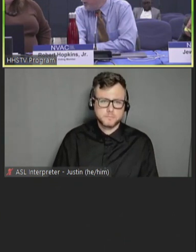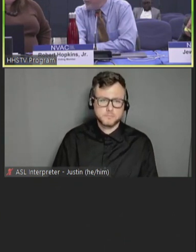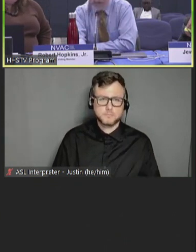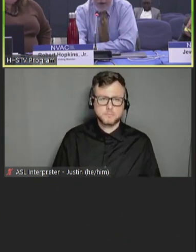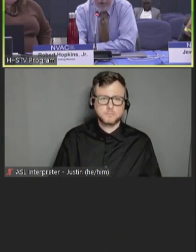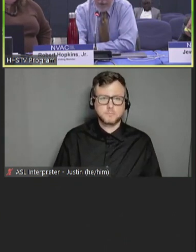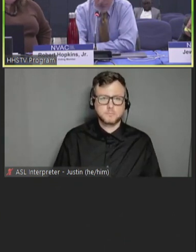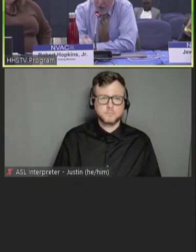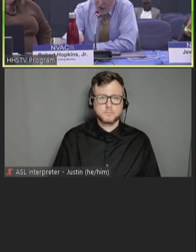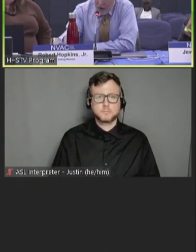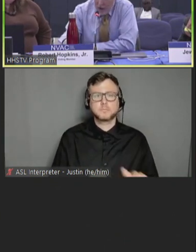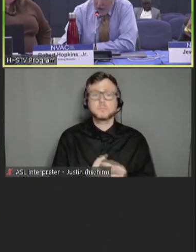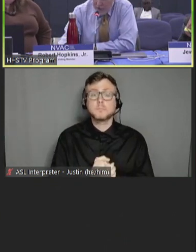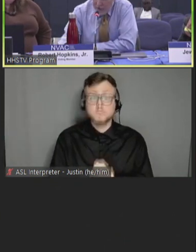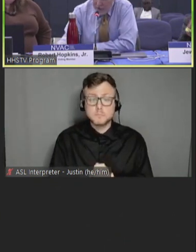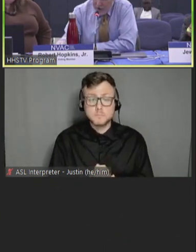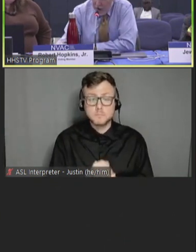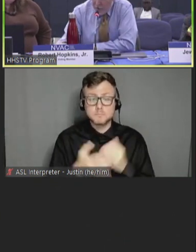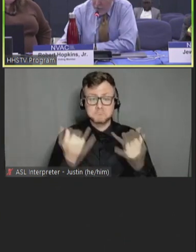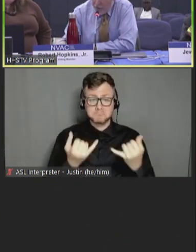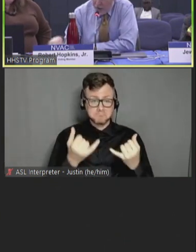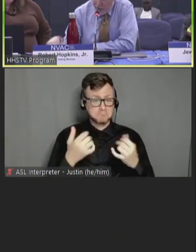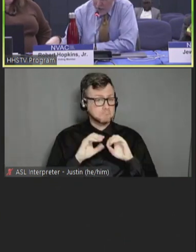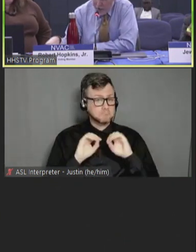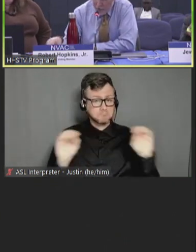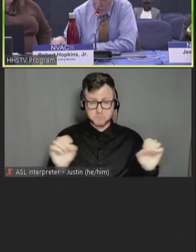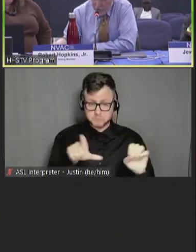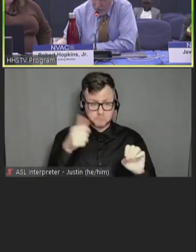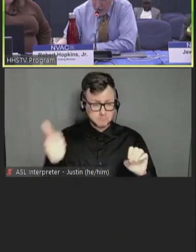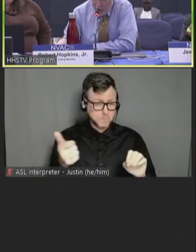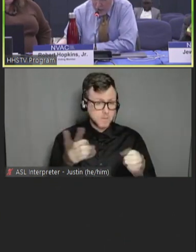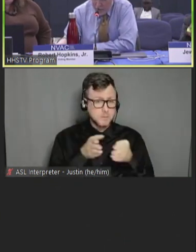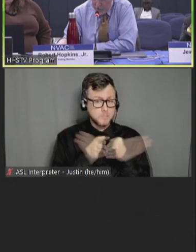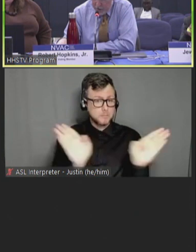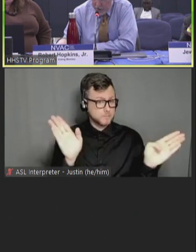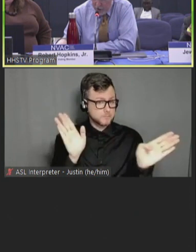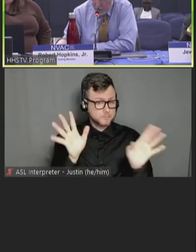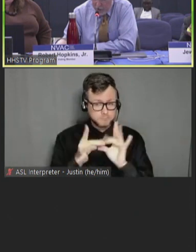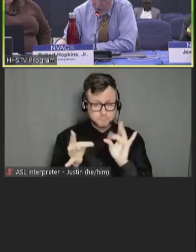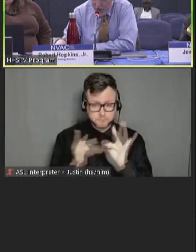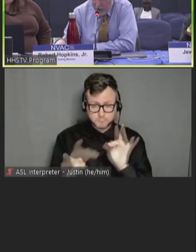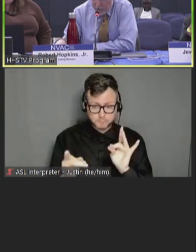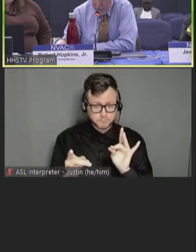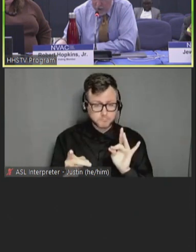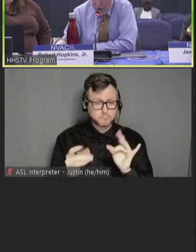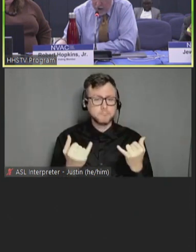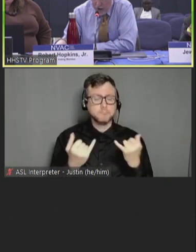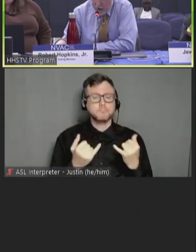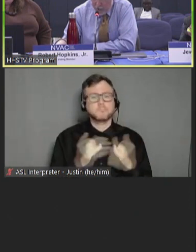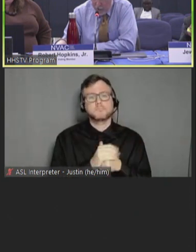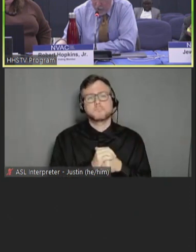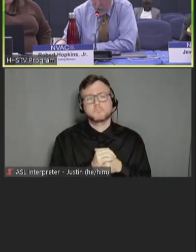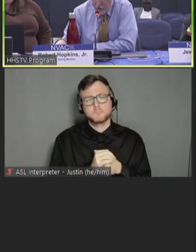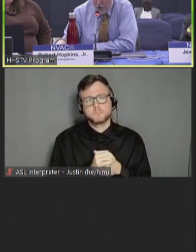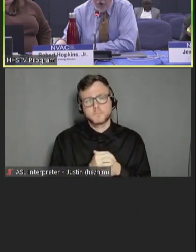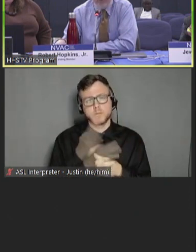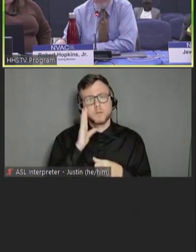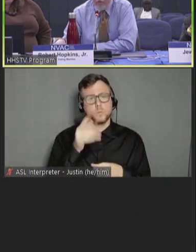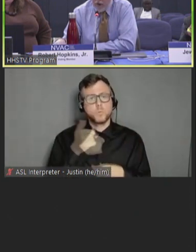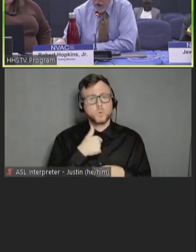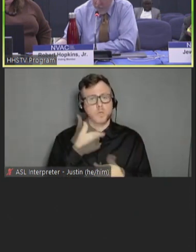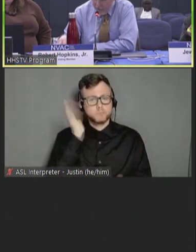At this time, we do not have any other public comment on the line. We will adjourn for the end